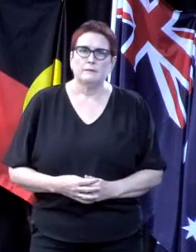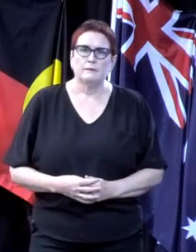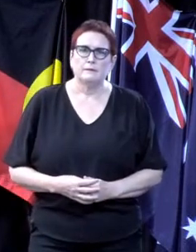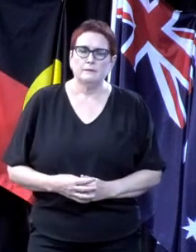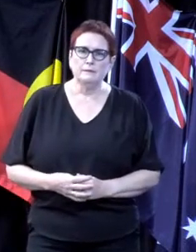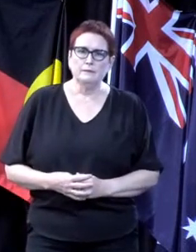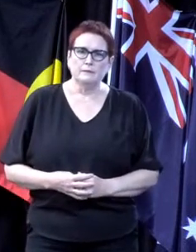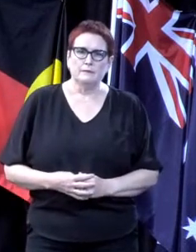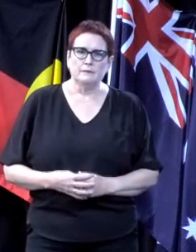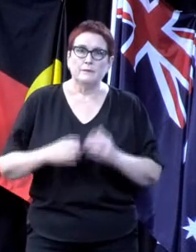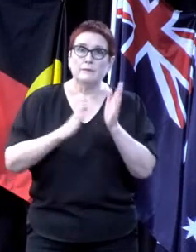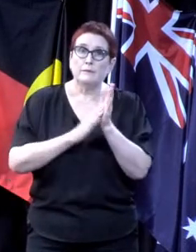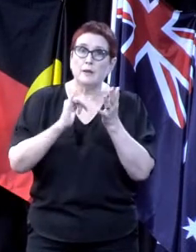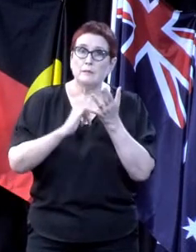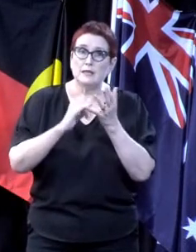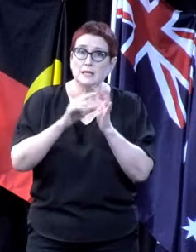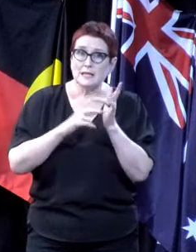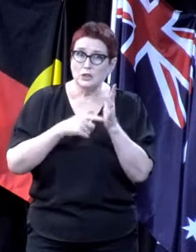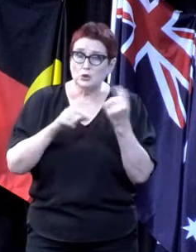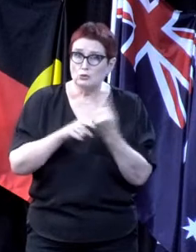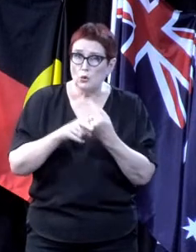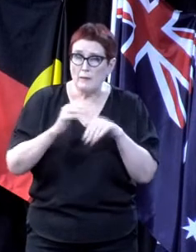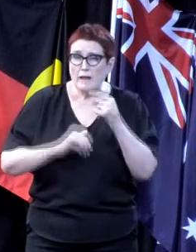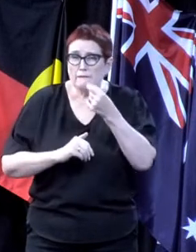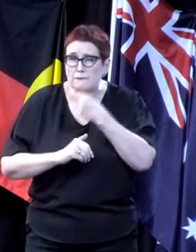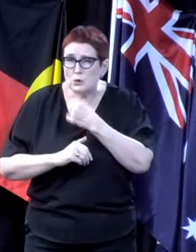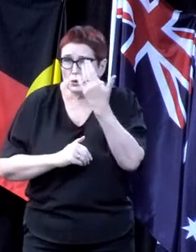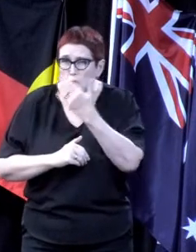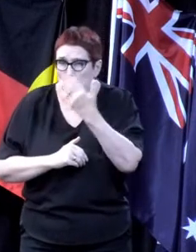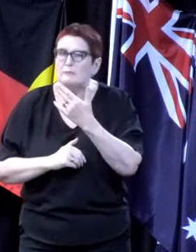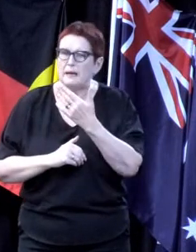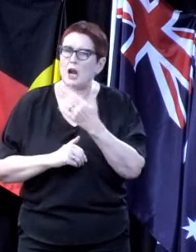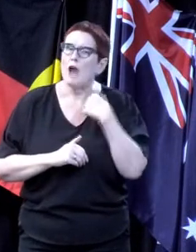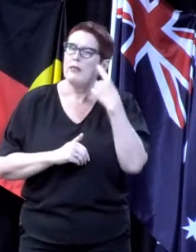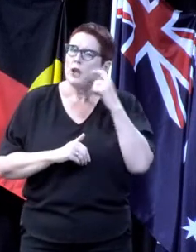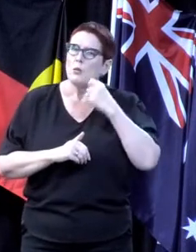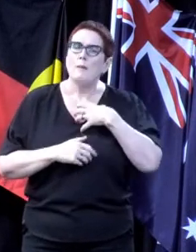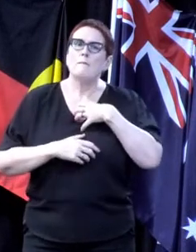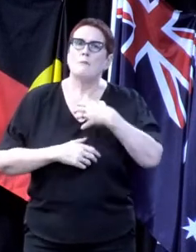Whilst she will be able to give some evidence, it's likely we may need to give further evidence on notice about those issues.